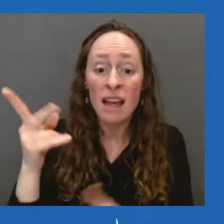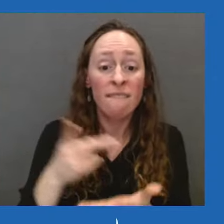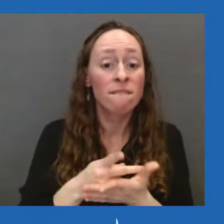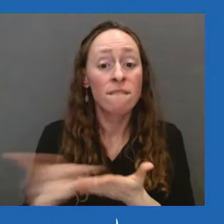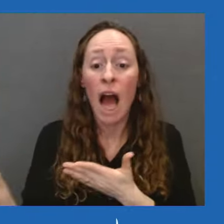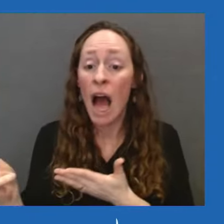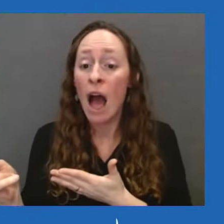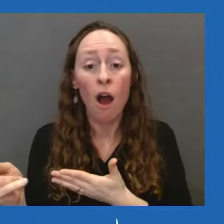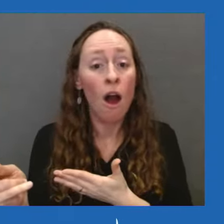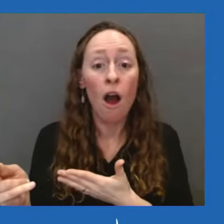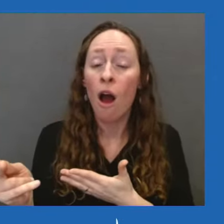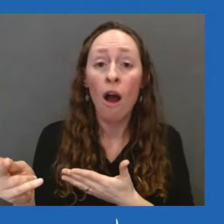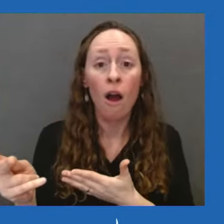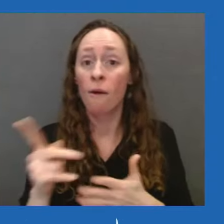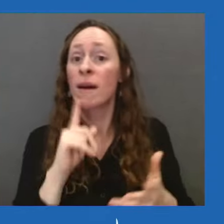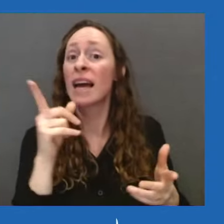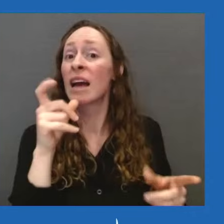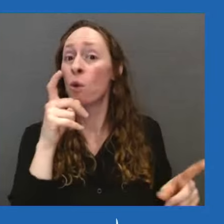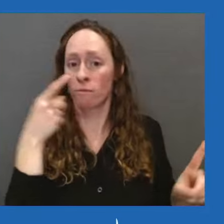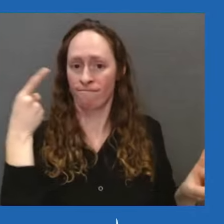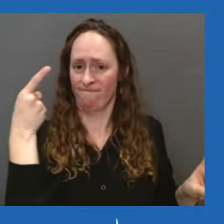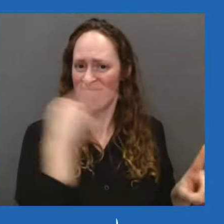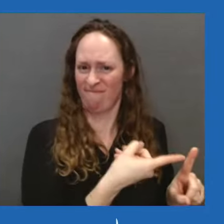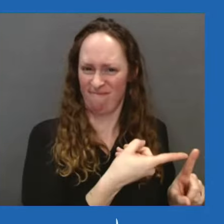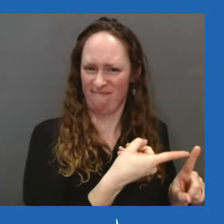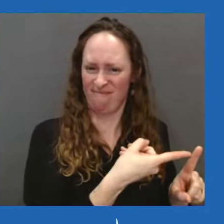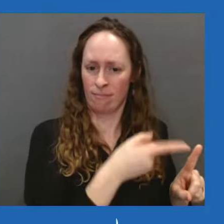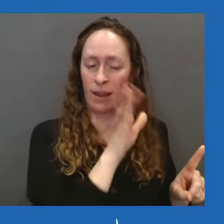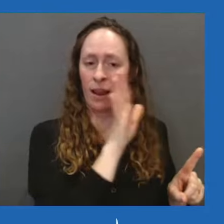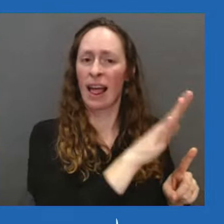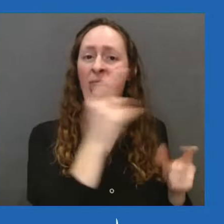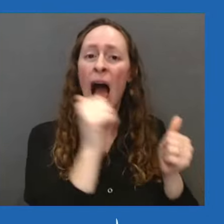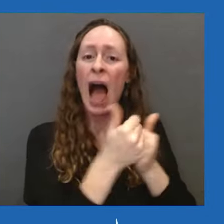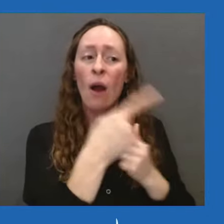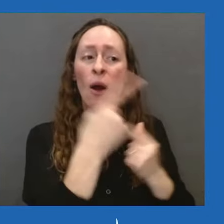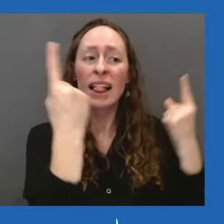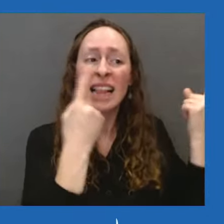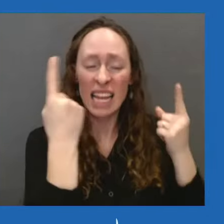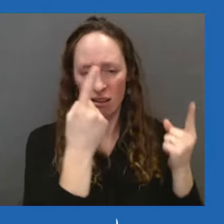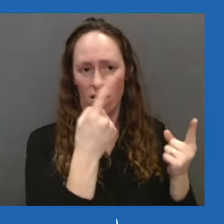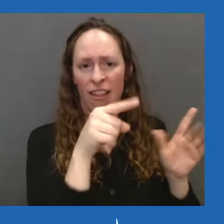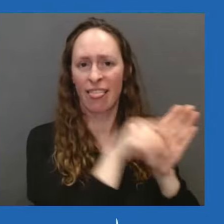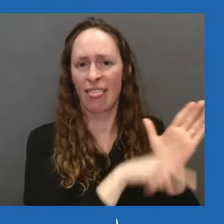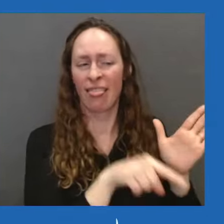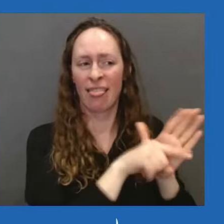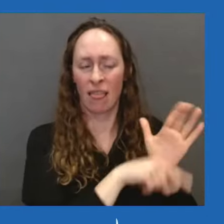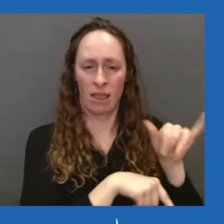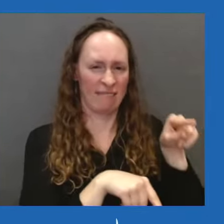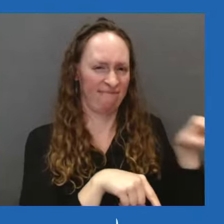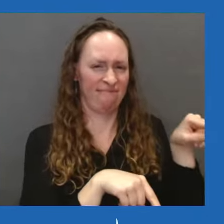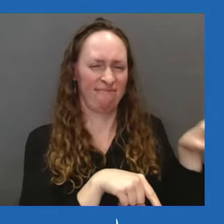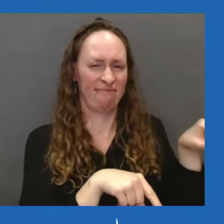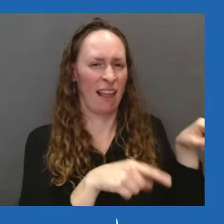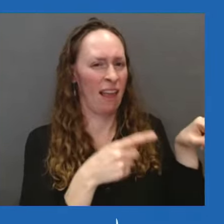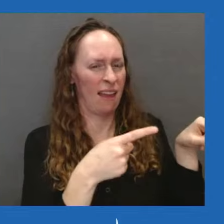Your congresswoman also voted against the CHIPS and Science Act. And when she voted against the Bipartisan Infrastructure Law,